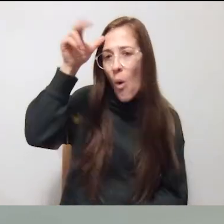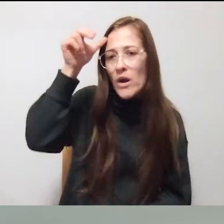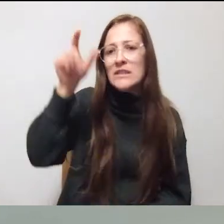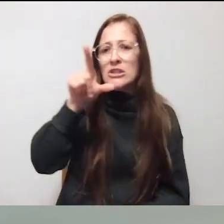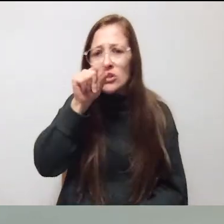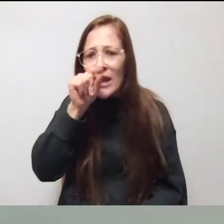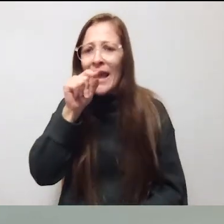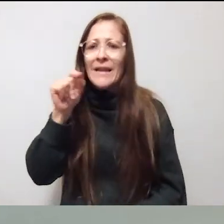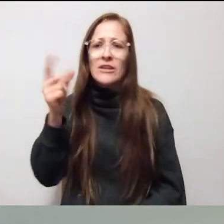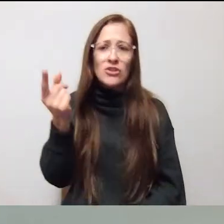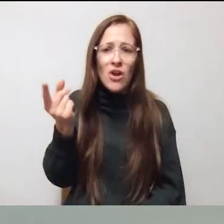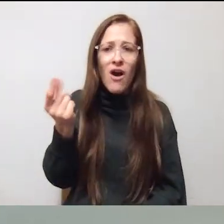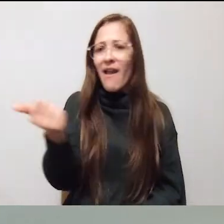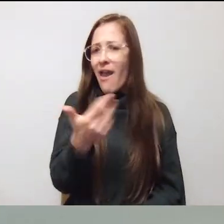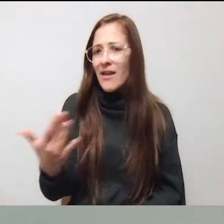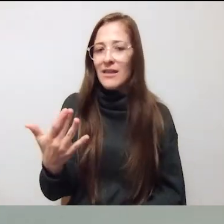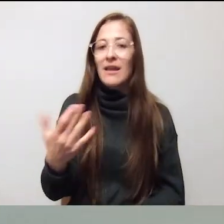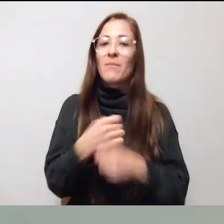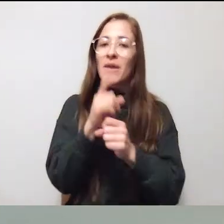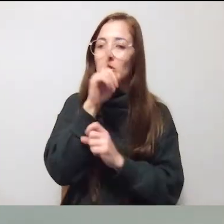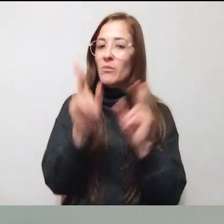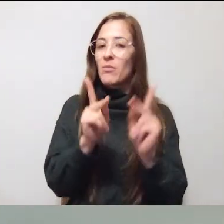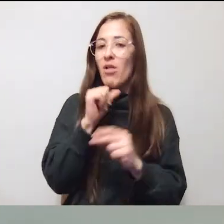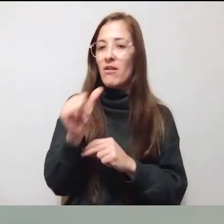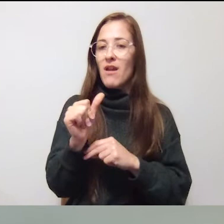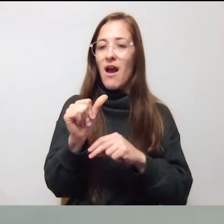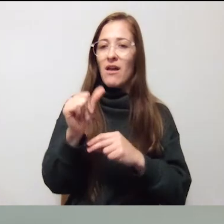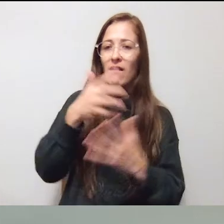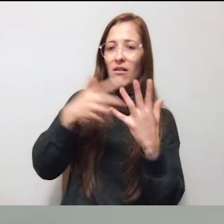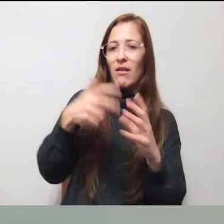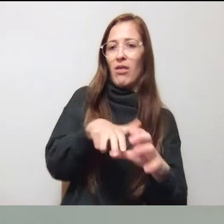You know, really trying to make sure people are not socially isolated and that we're connecting them.